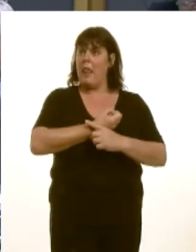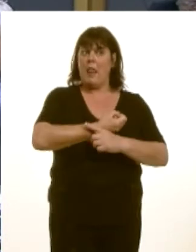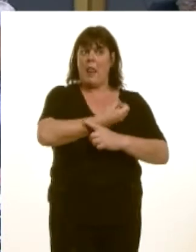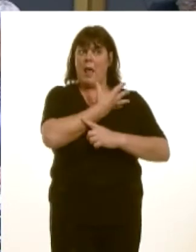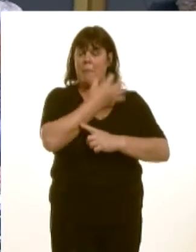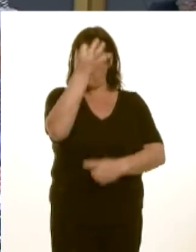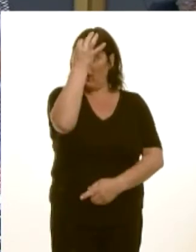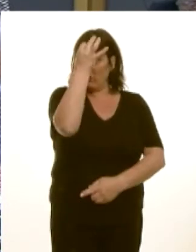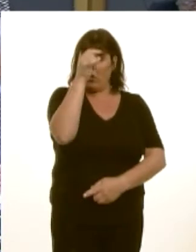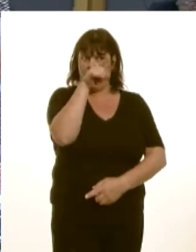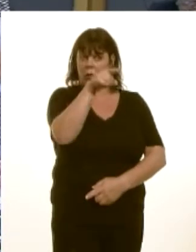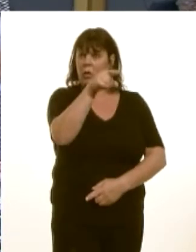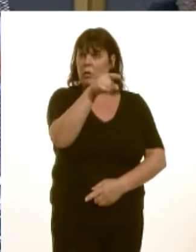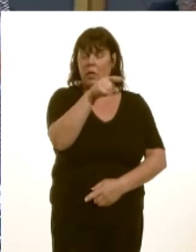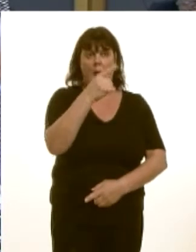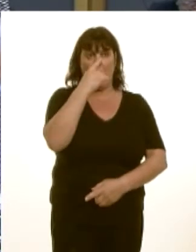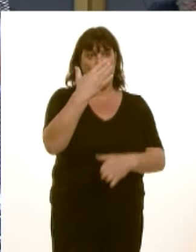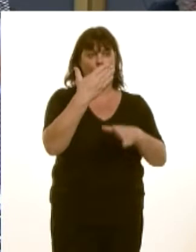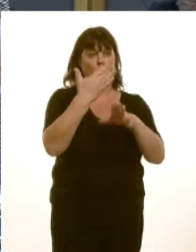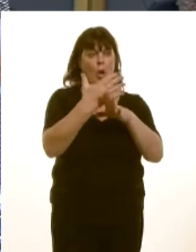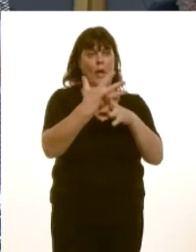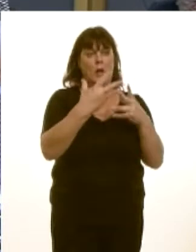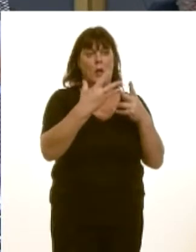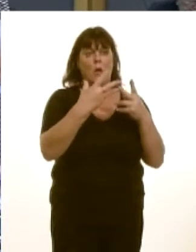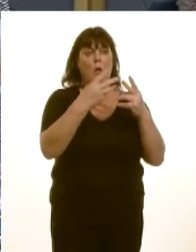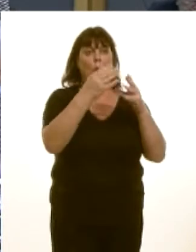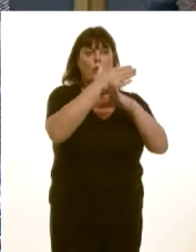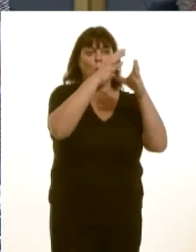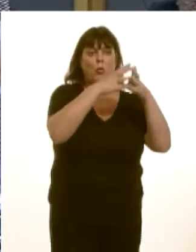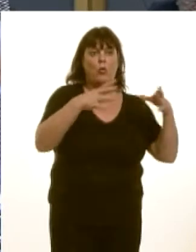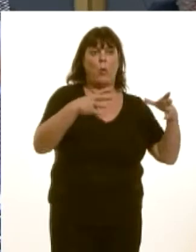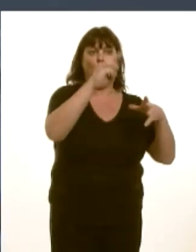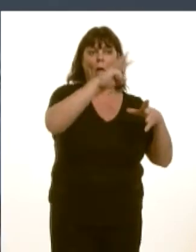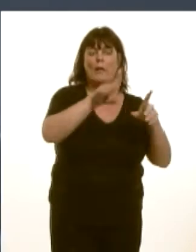Council, which has run in collaboration with that scheme the Passport Programme, which